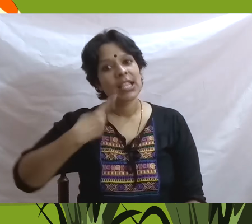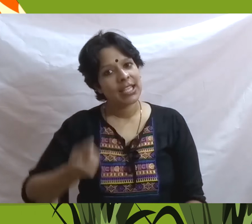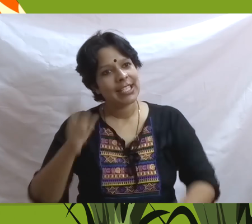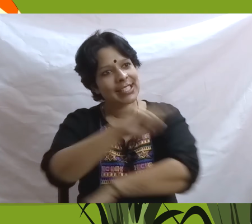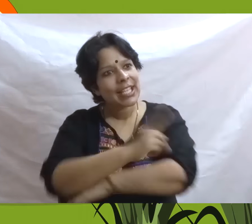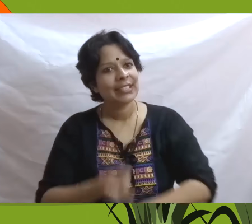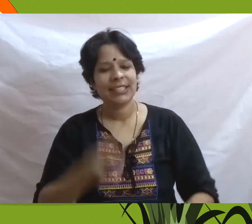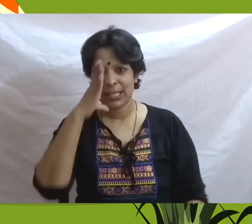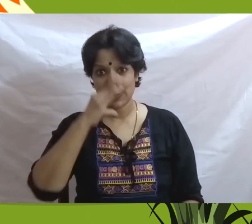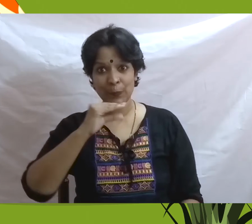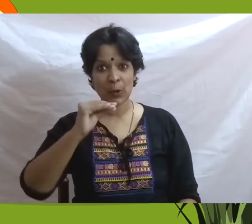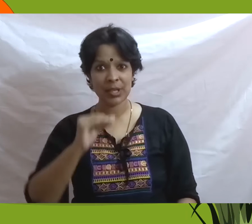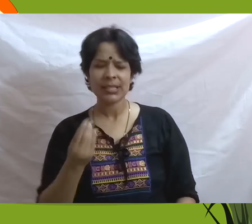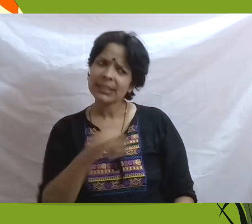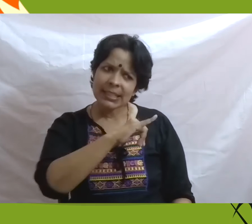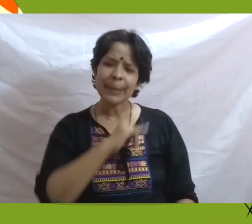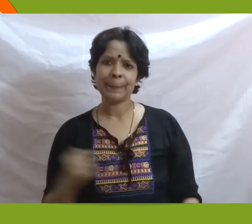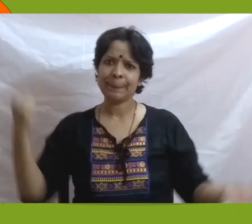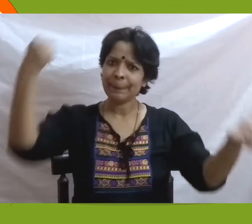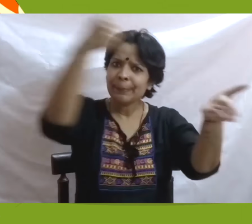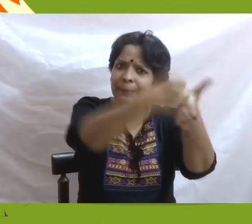The fox arrived promptly, and he was very hungry!